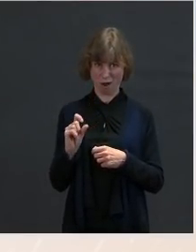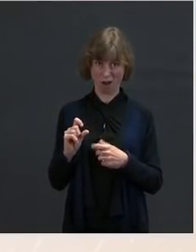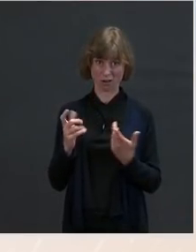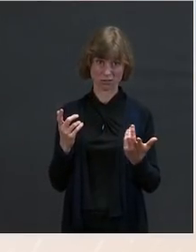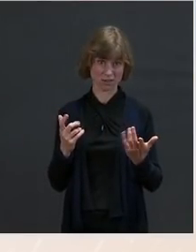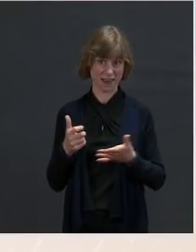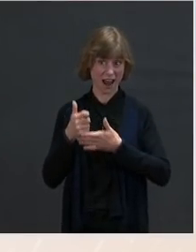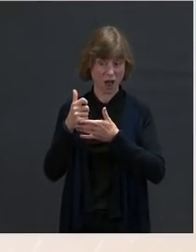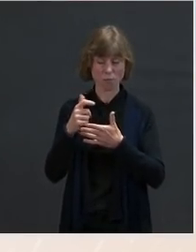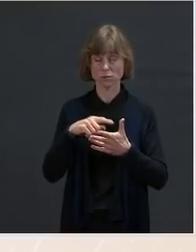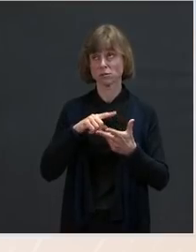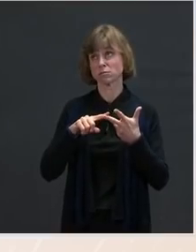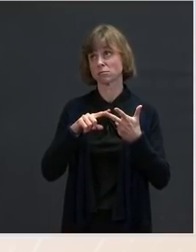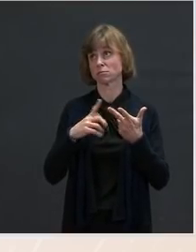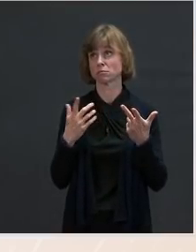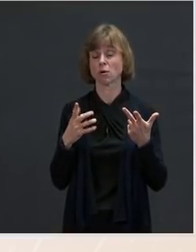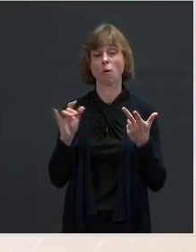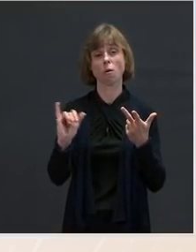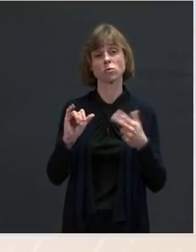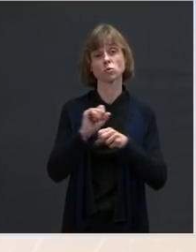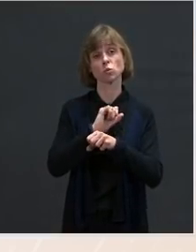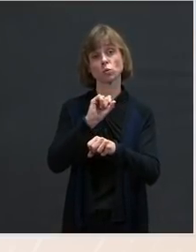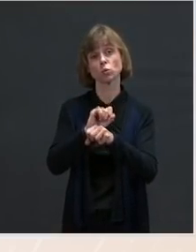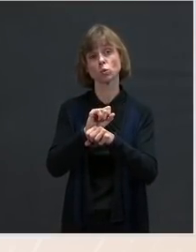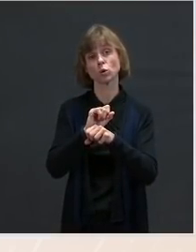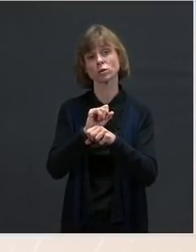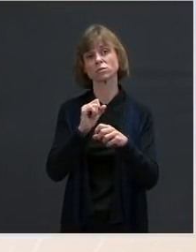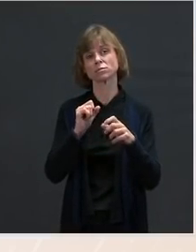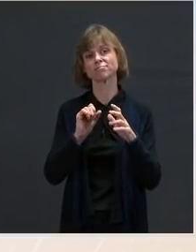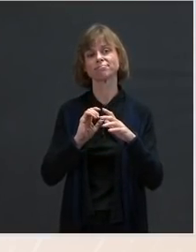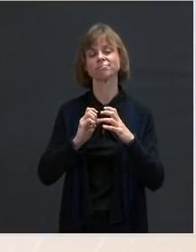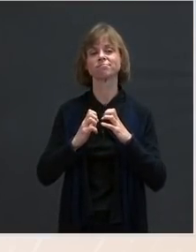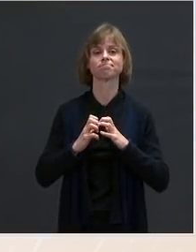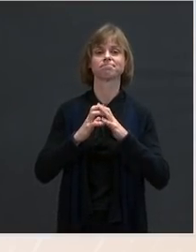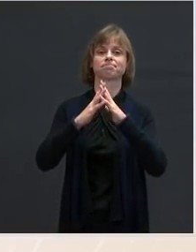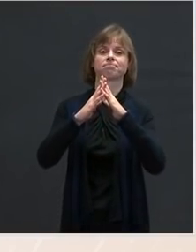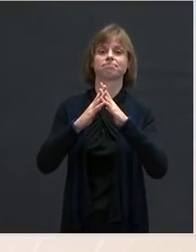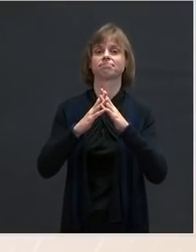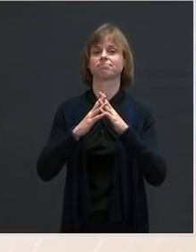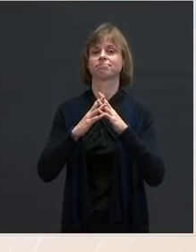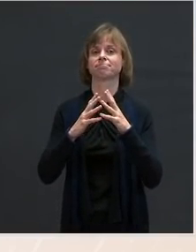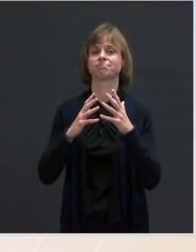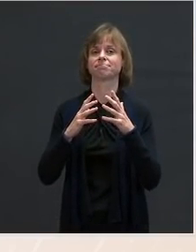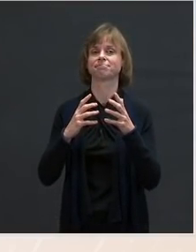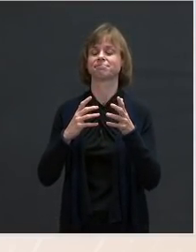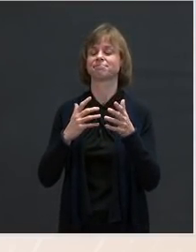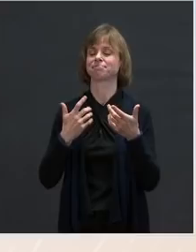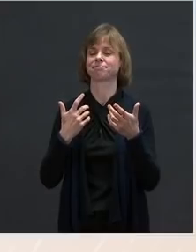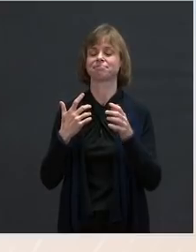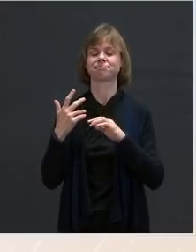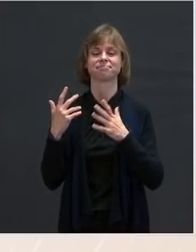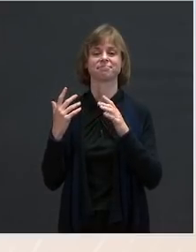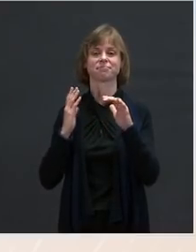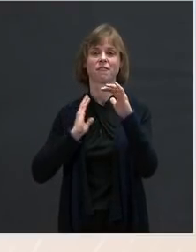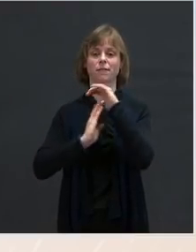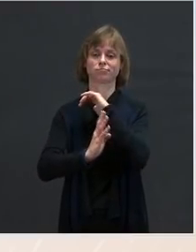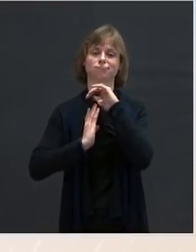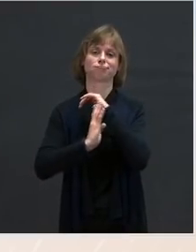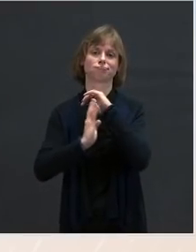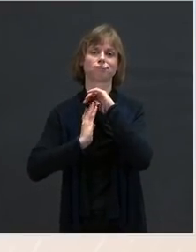we've also worked to help launch some mass vaccination sites to ensure that people can go with their families